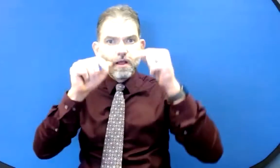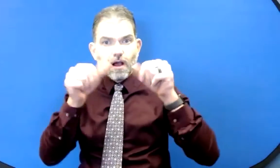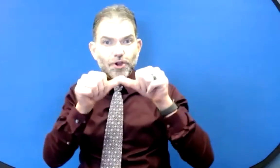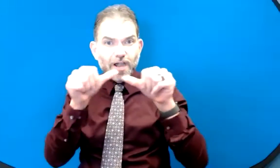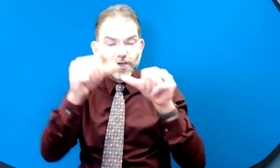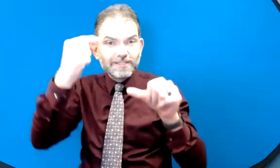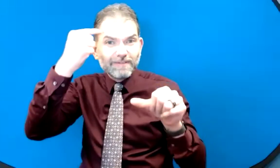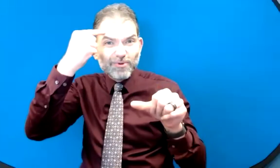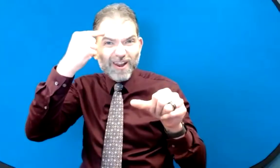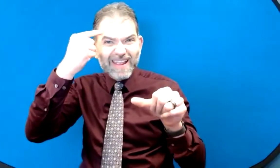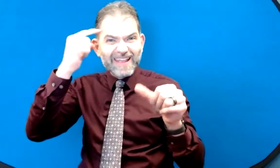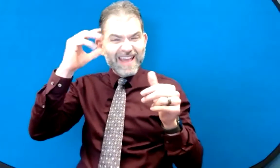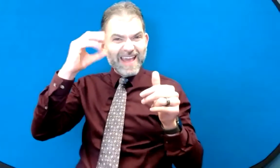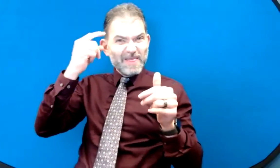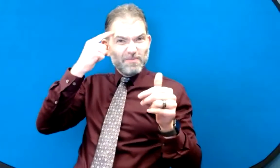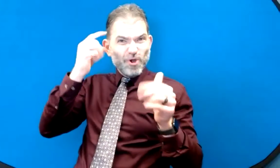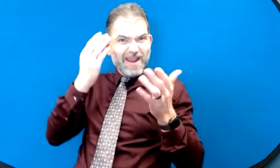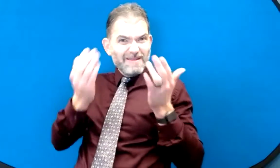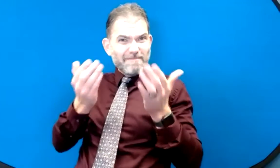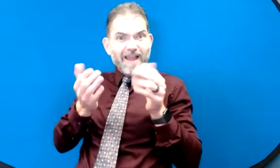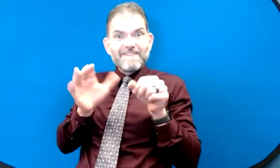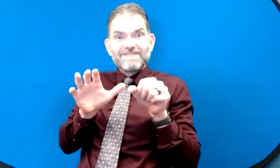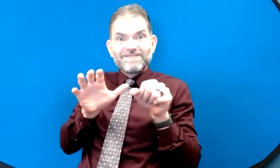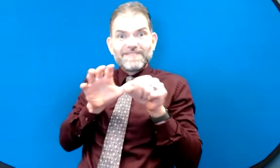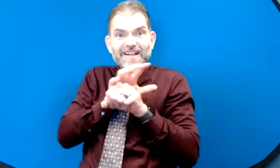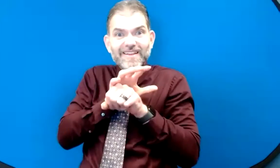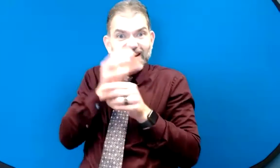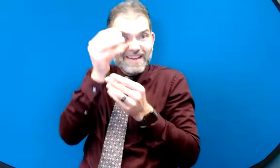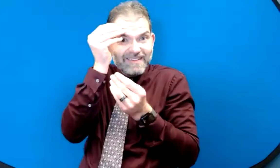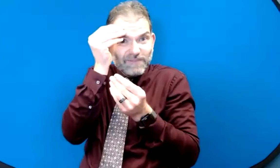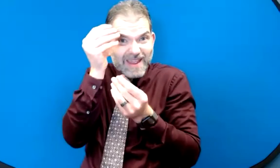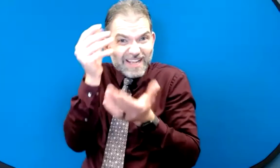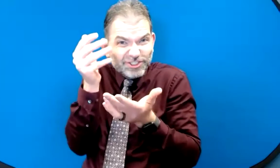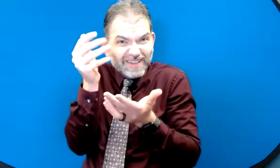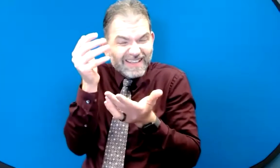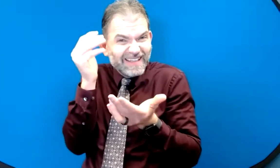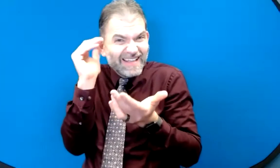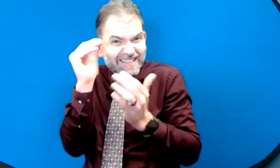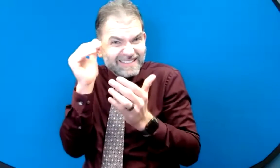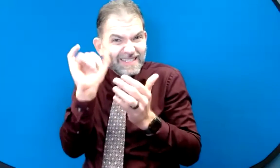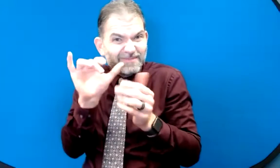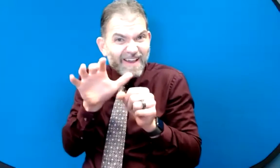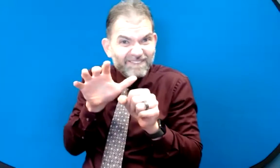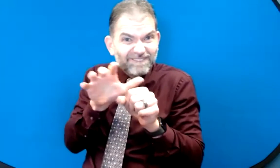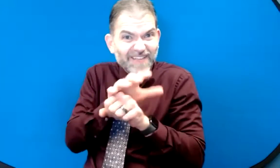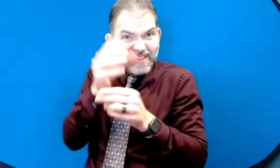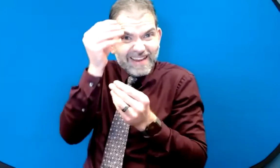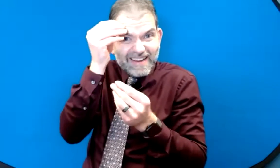ASL Interpreter: prevent the neurons from communicating with other areas of the brain. ASL Interpreter: or maybe not transferring